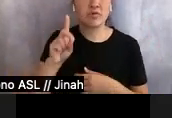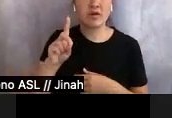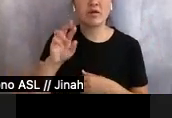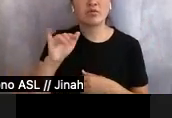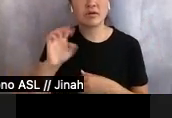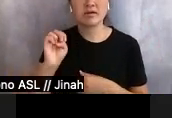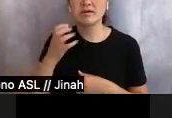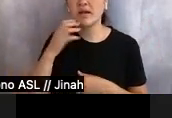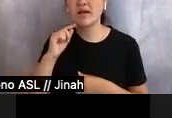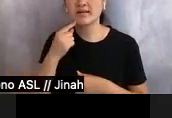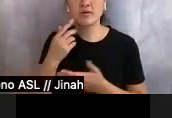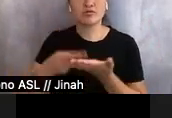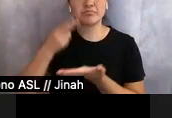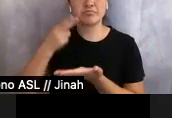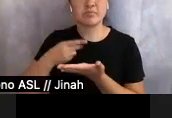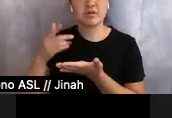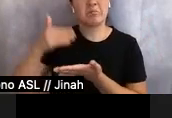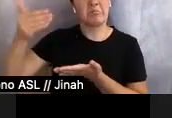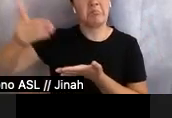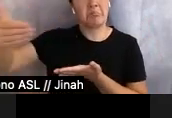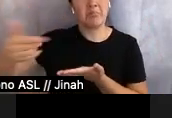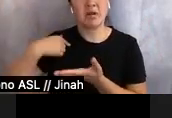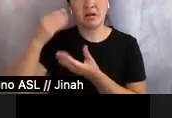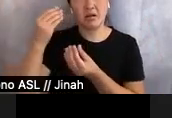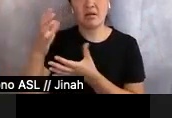would have to inform a confused customer that they no longer served egg foo young.